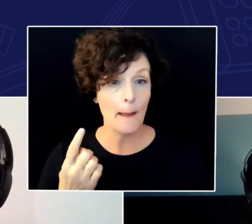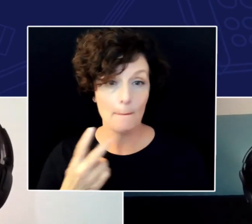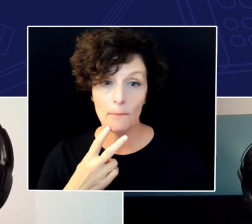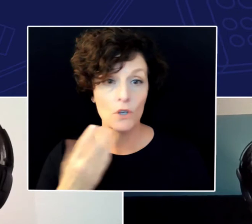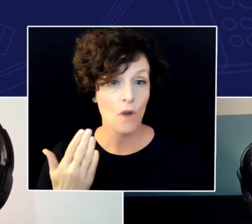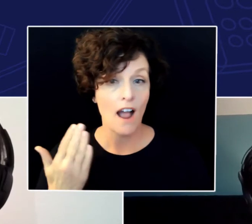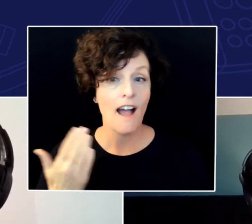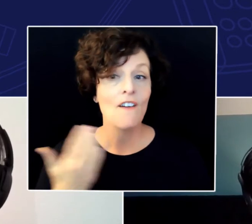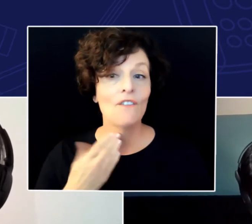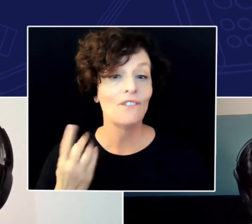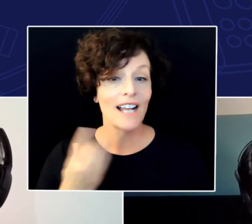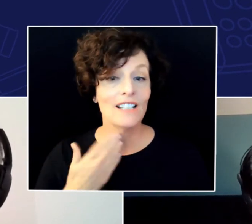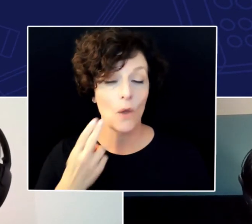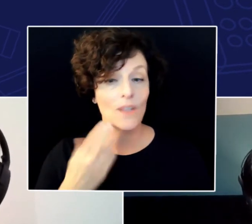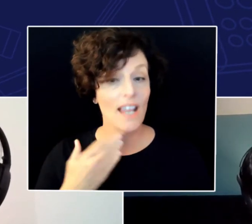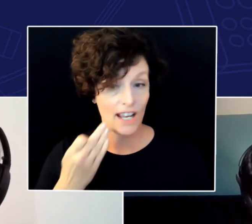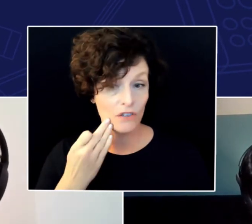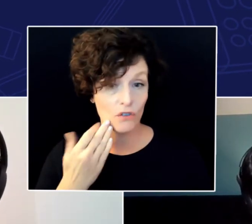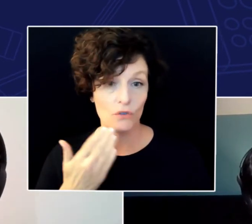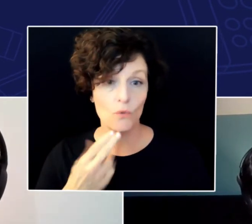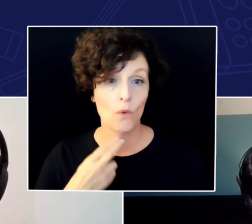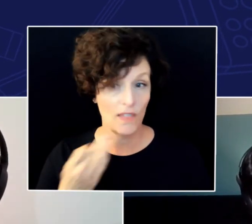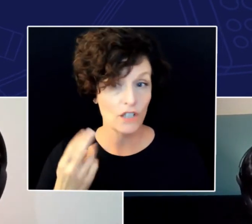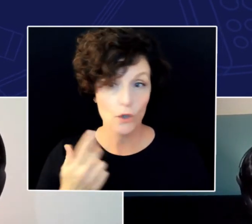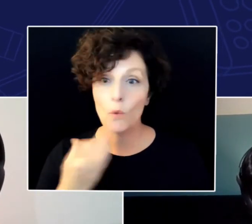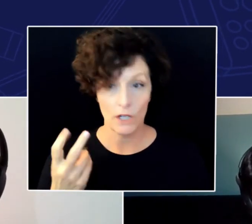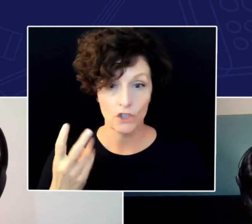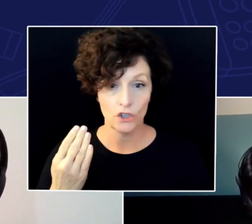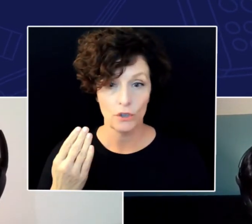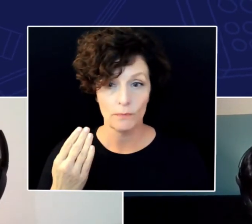you find out the answer to this question.